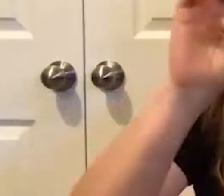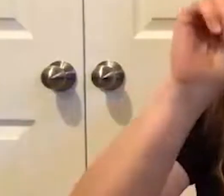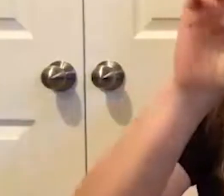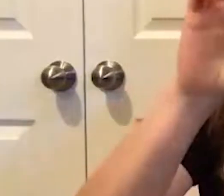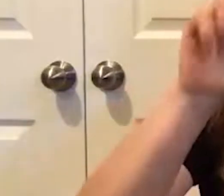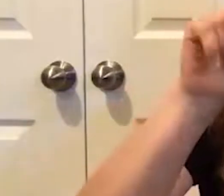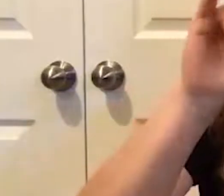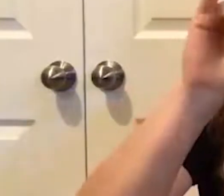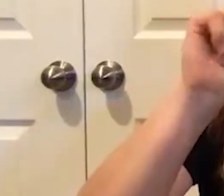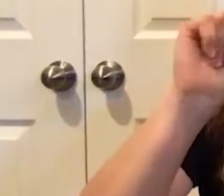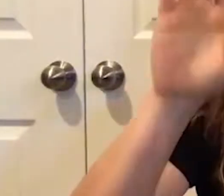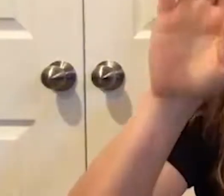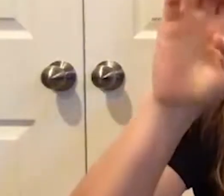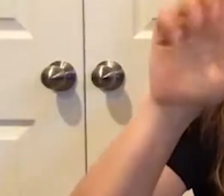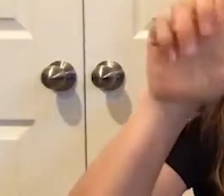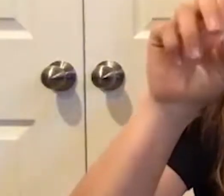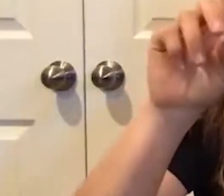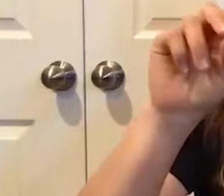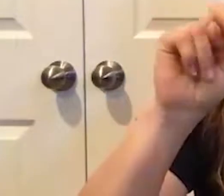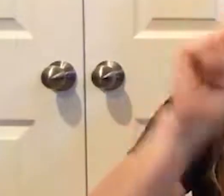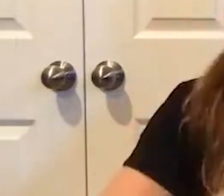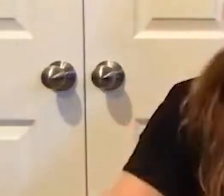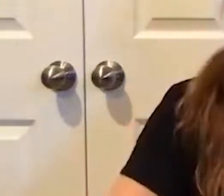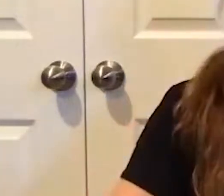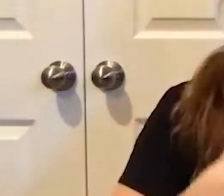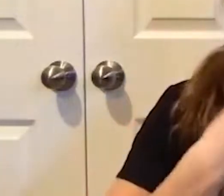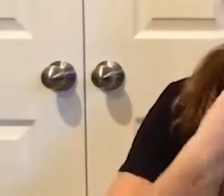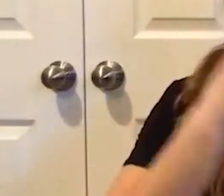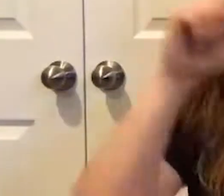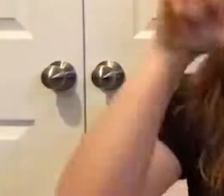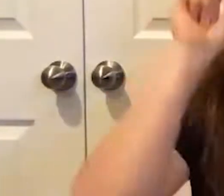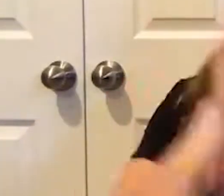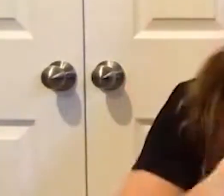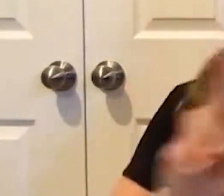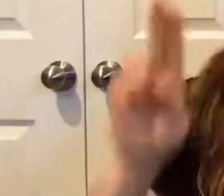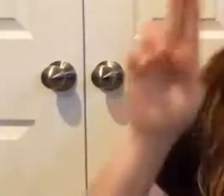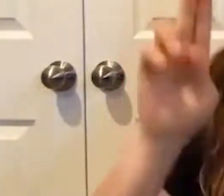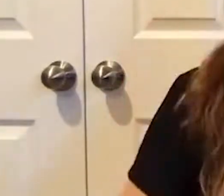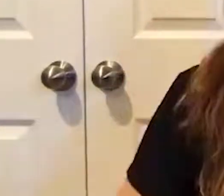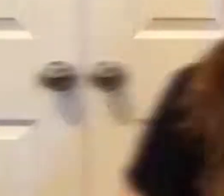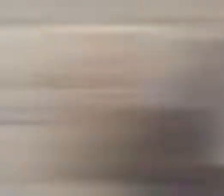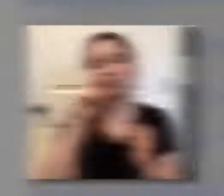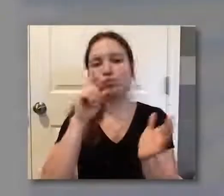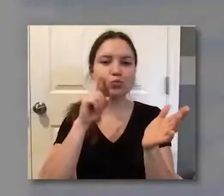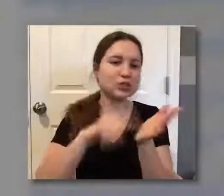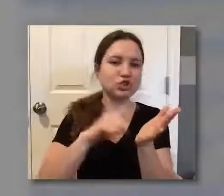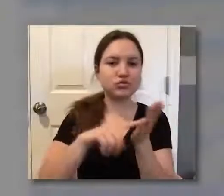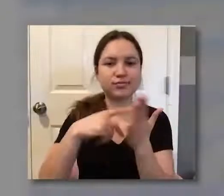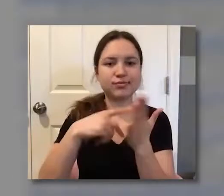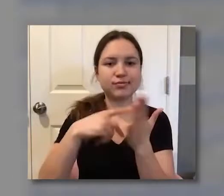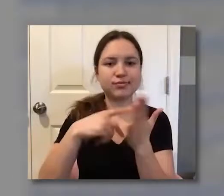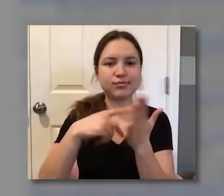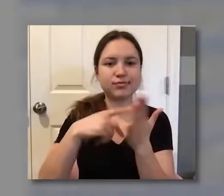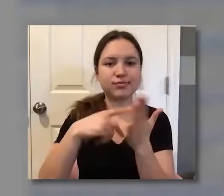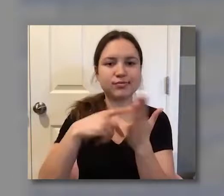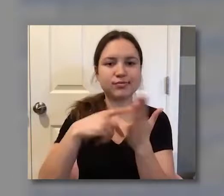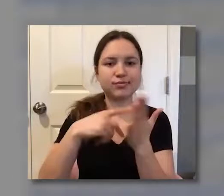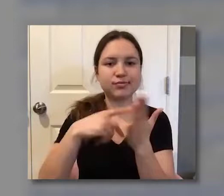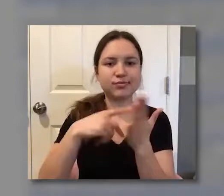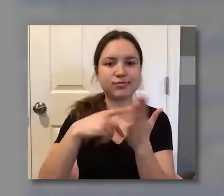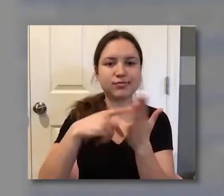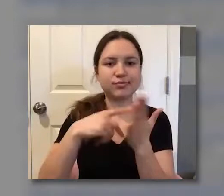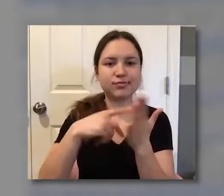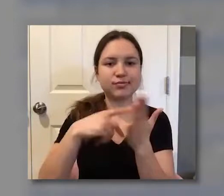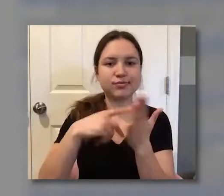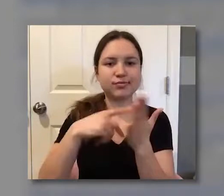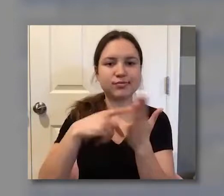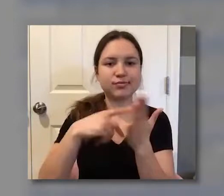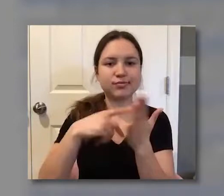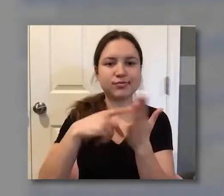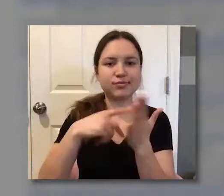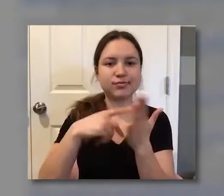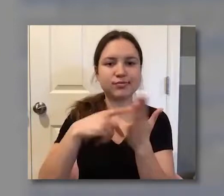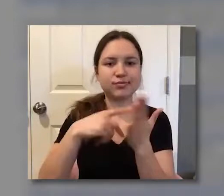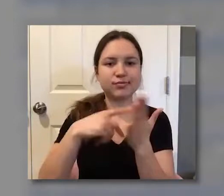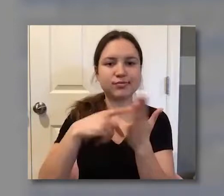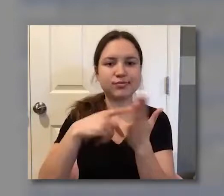My name is Emilia Beldon, and I am from Gallaudet University.